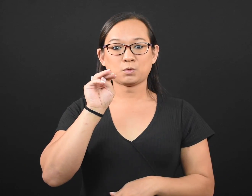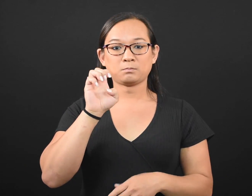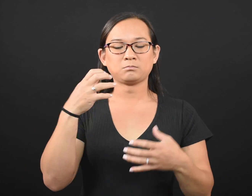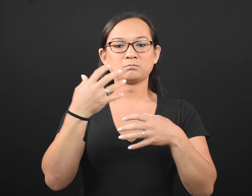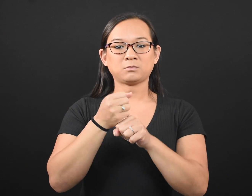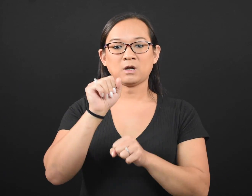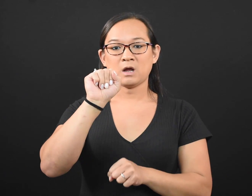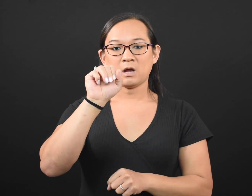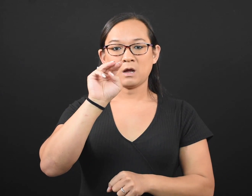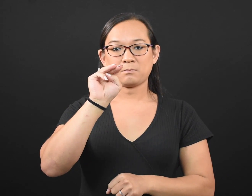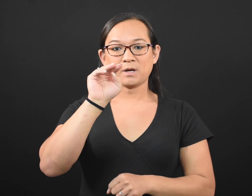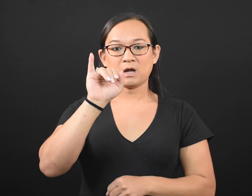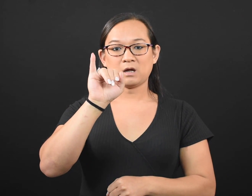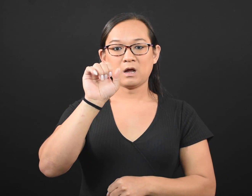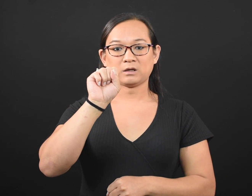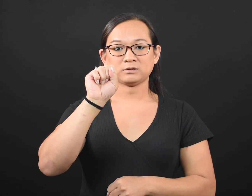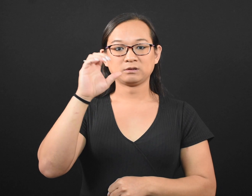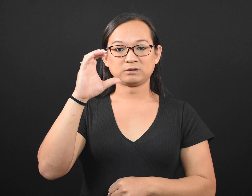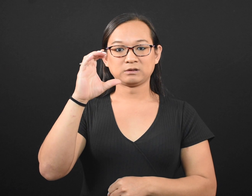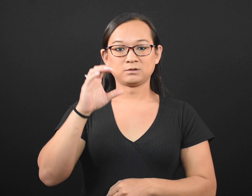(MIS-C). ●